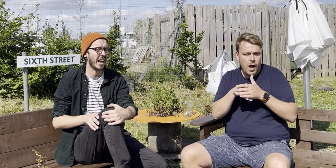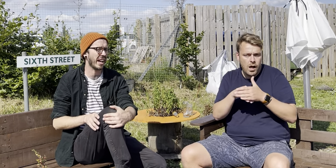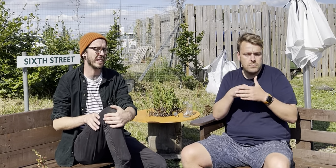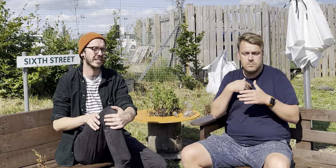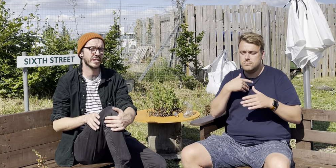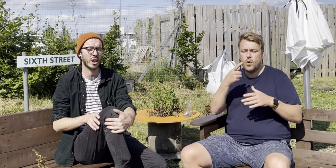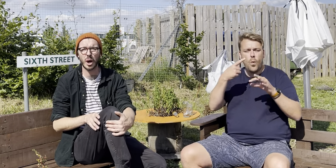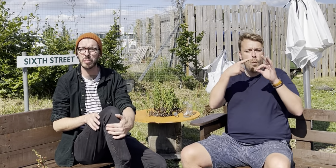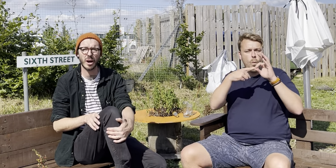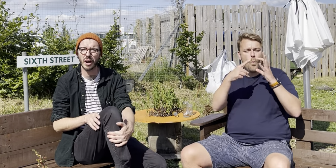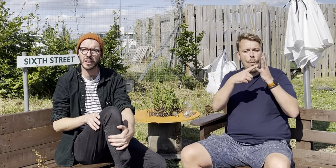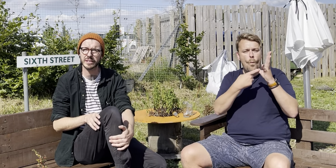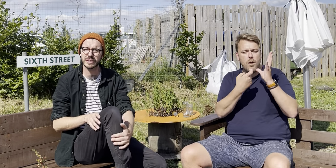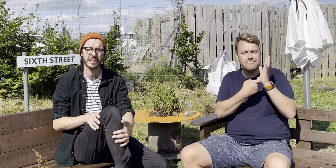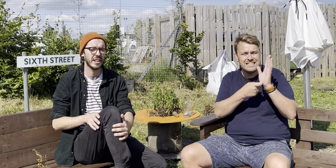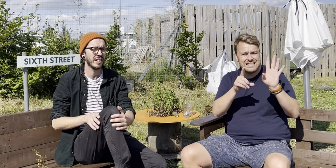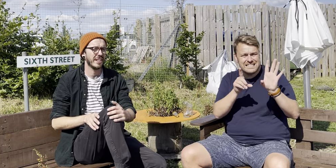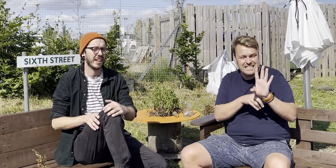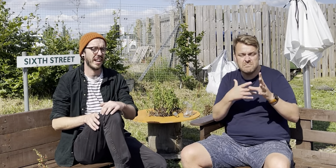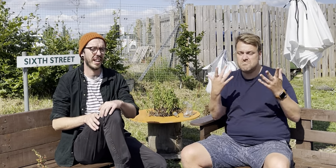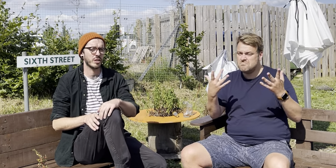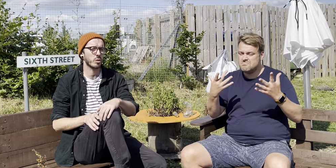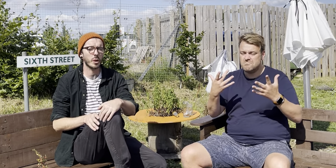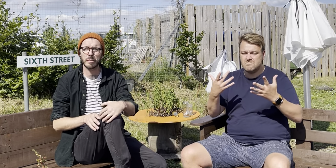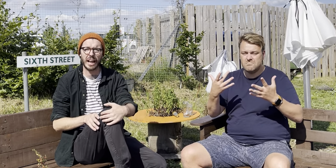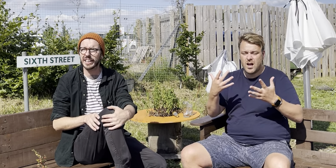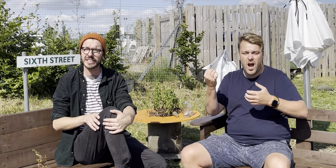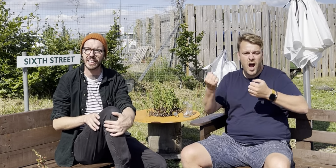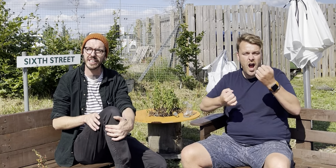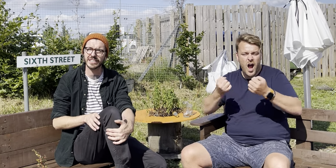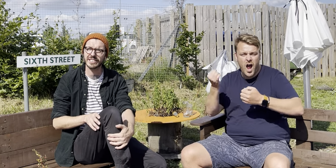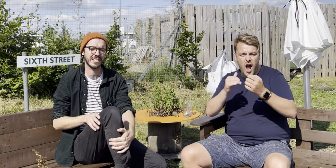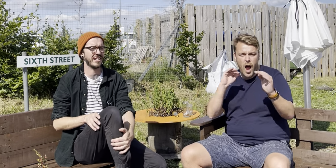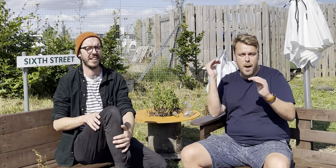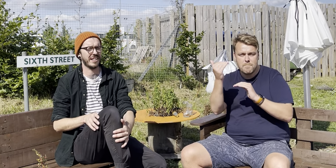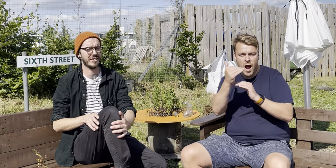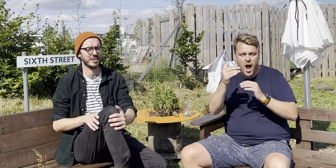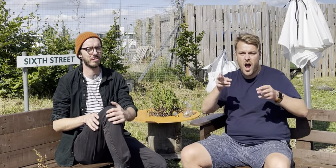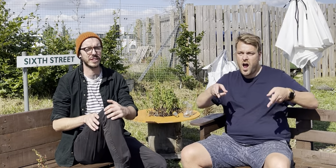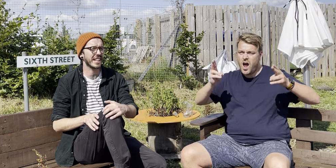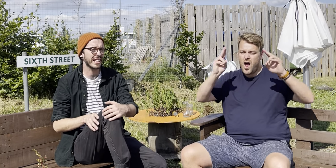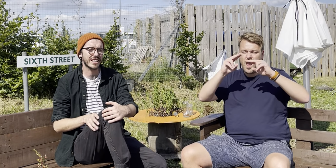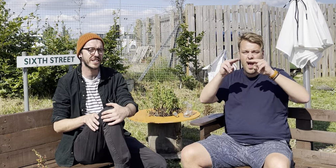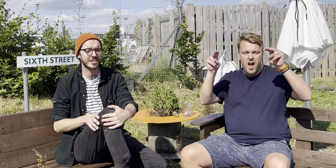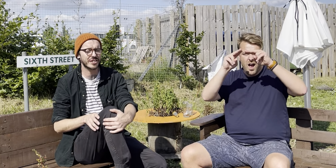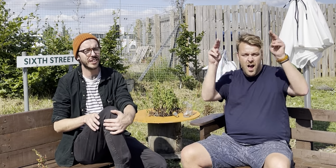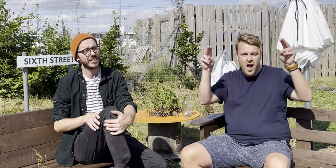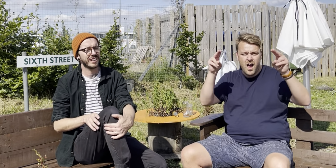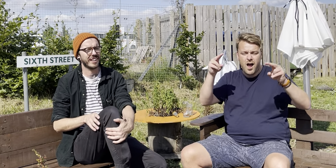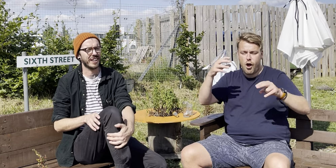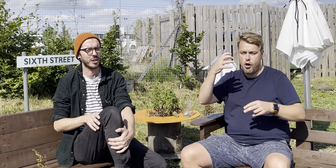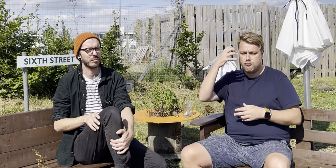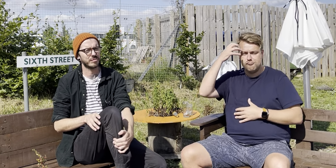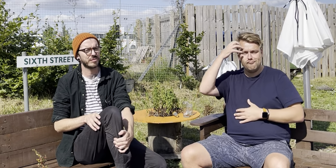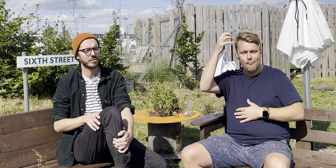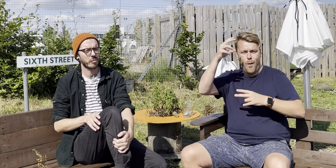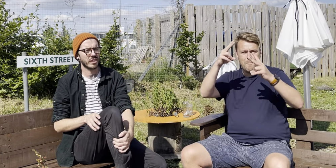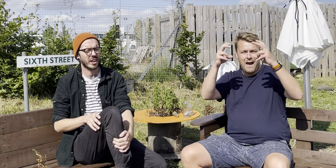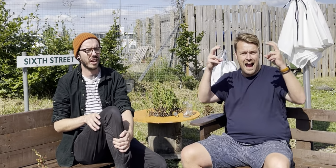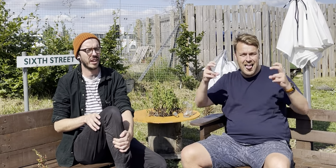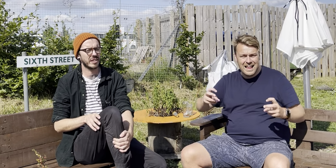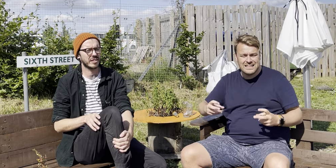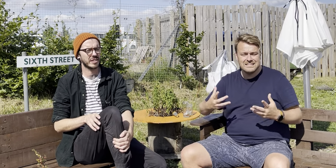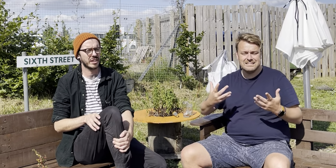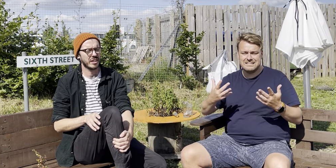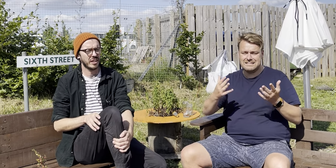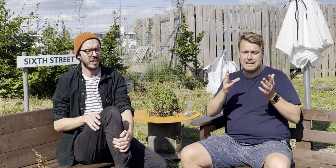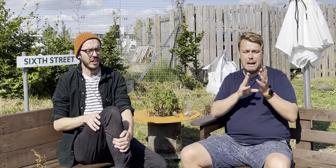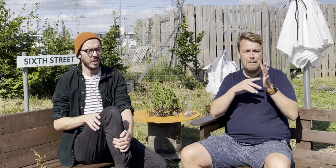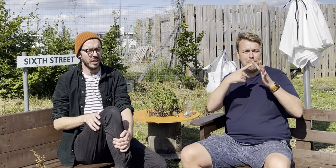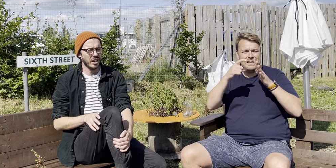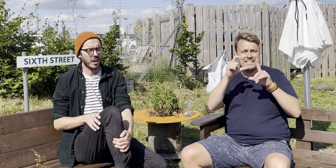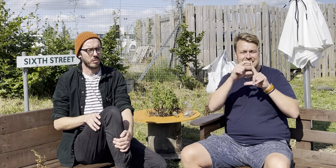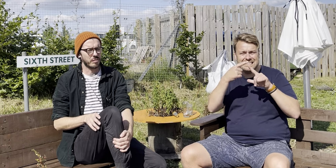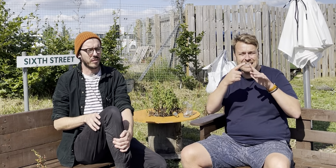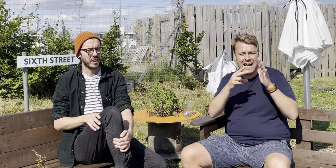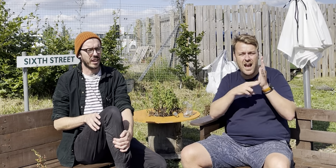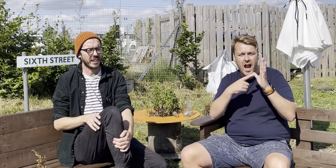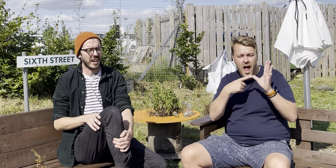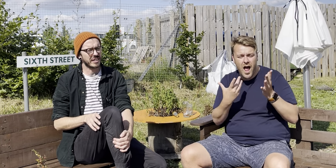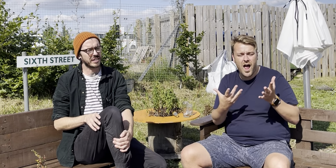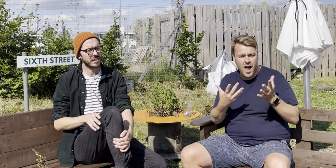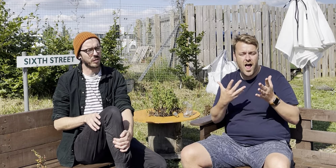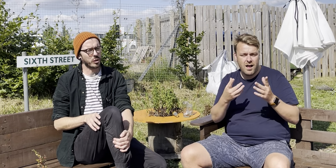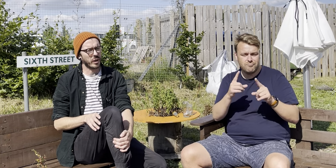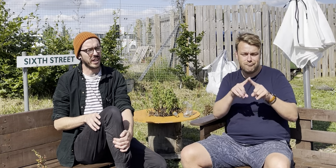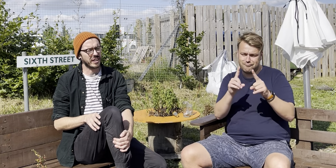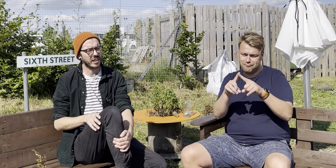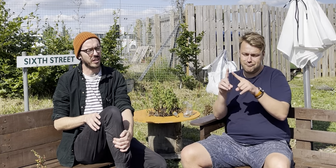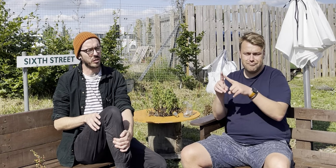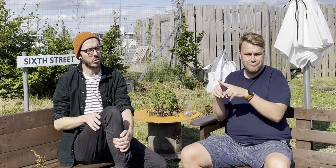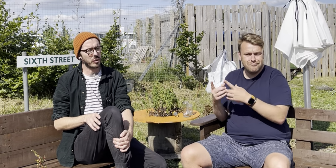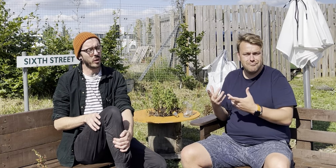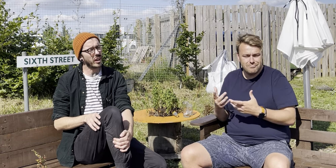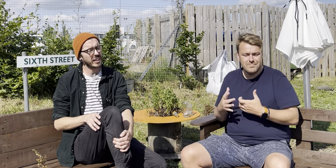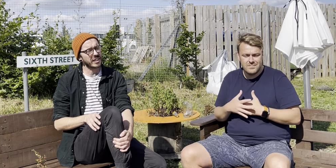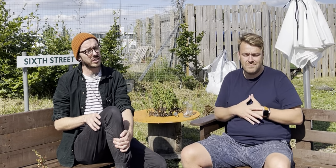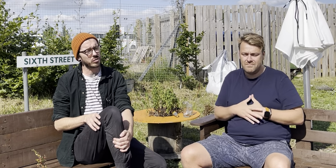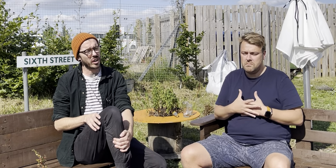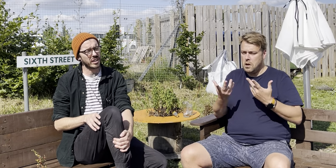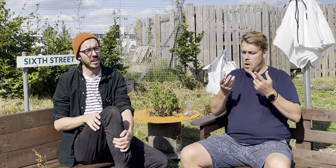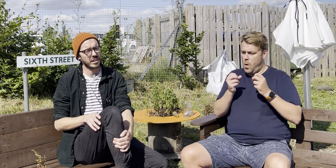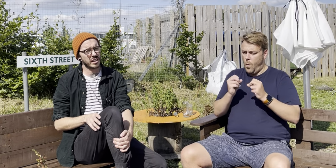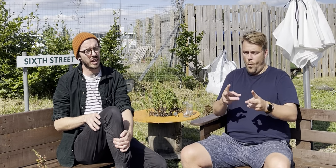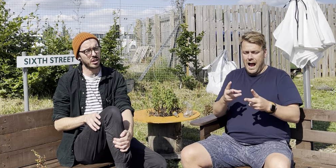and car parks and royal palaces and medinas and um i guess the way that we work is rather than um